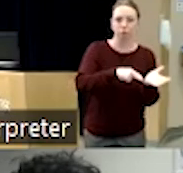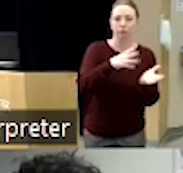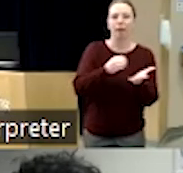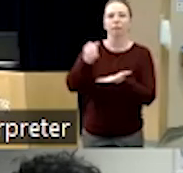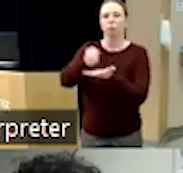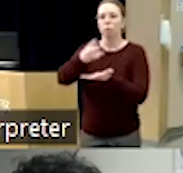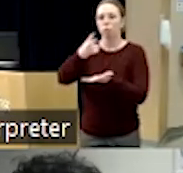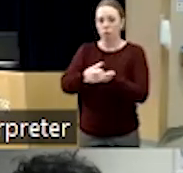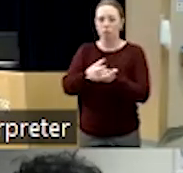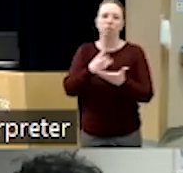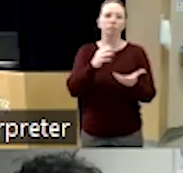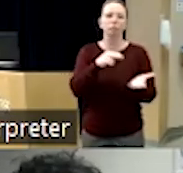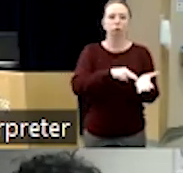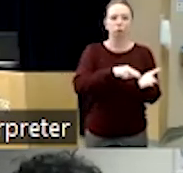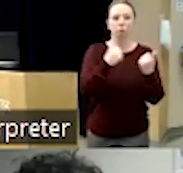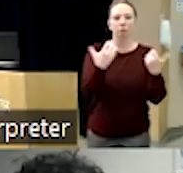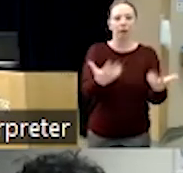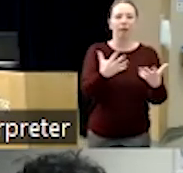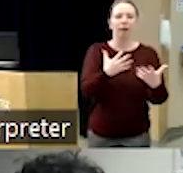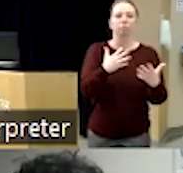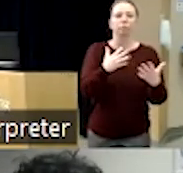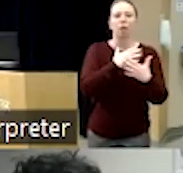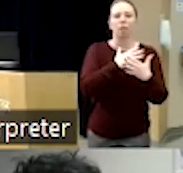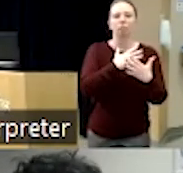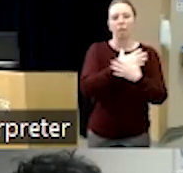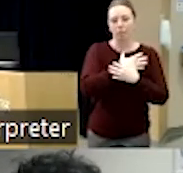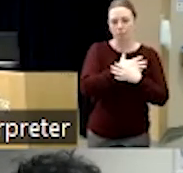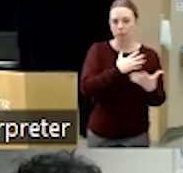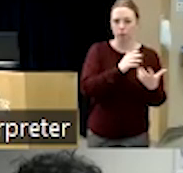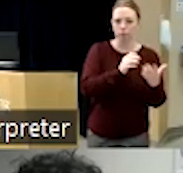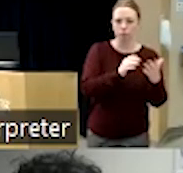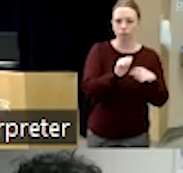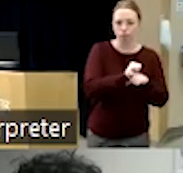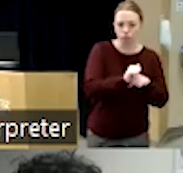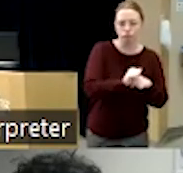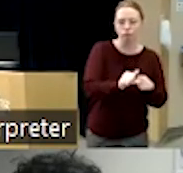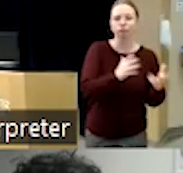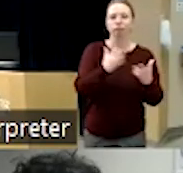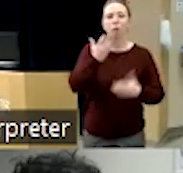aromatherapy and creative therapy and of course we do social counseling and mainly social counseling